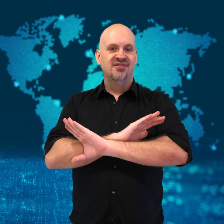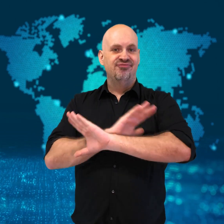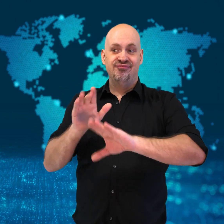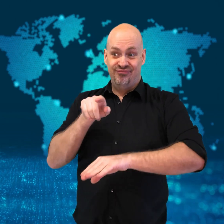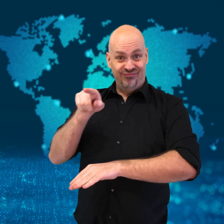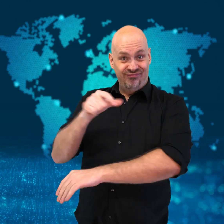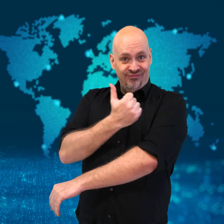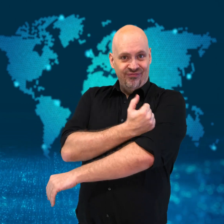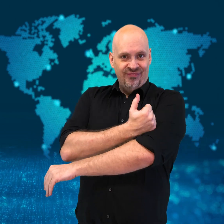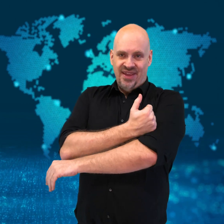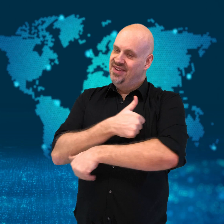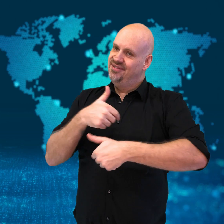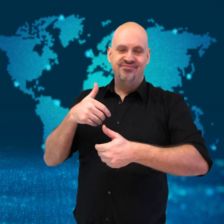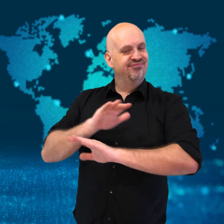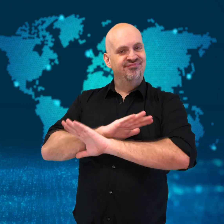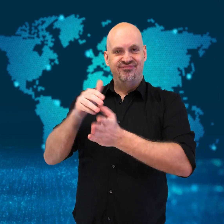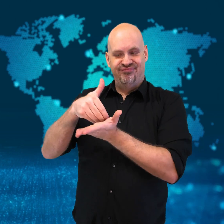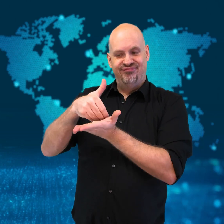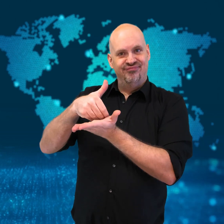COVID-19 cases.